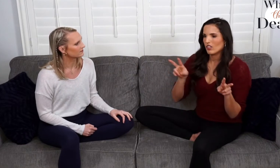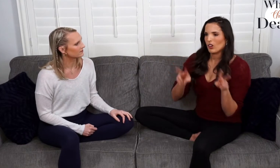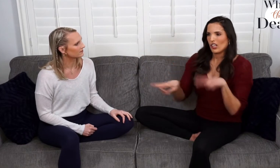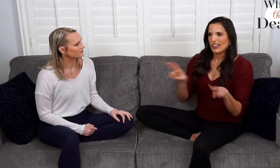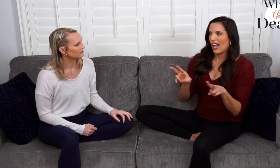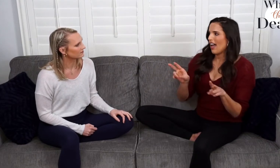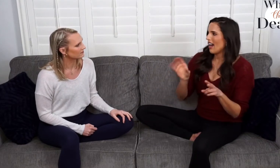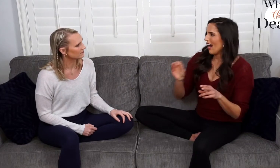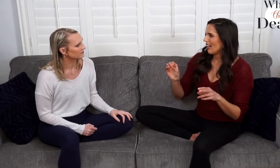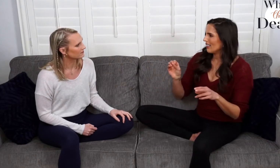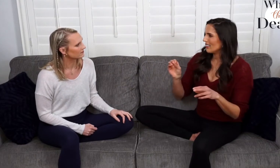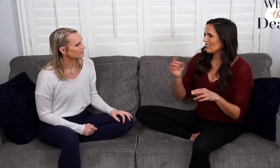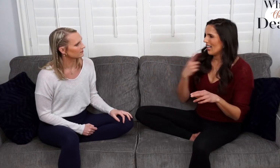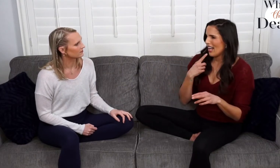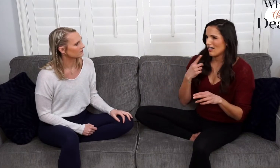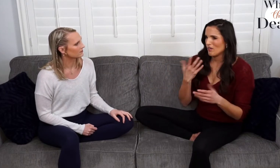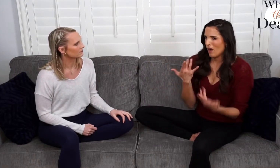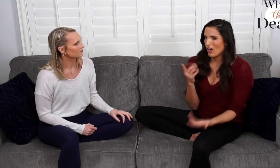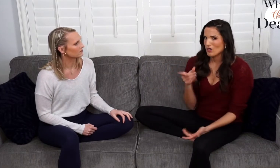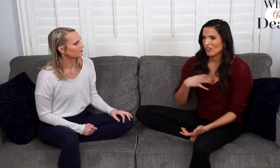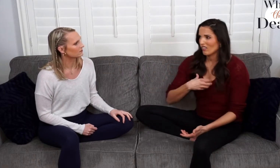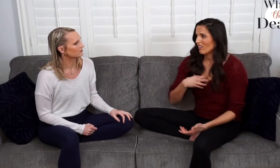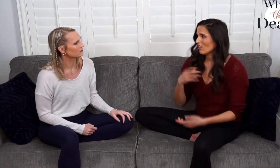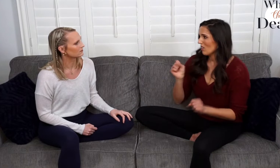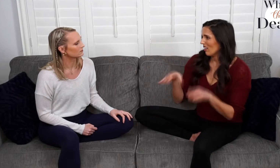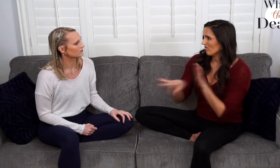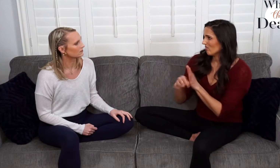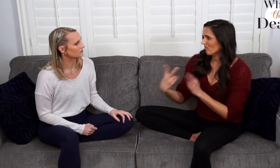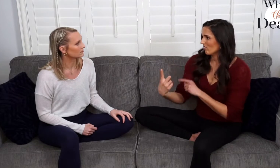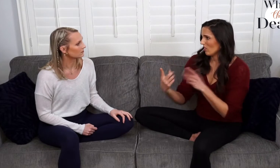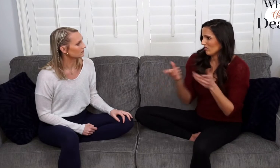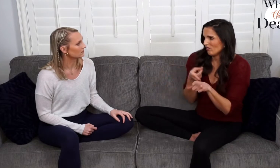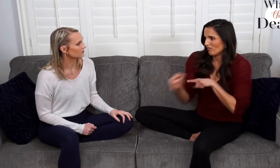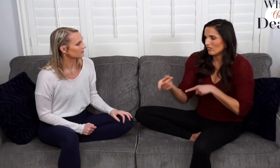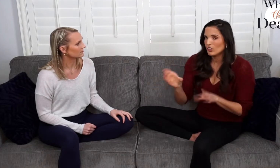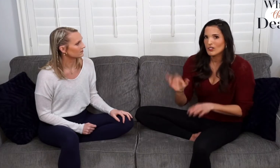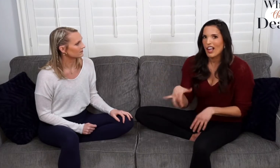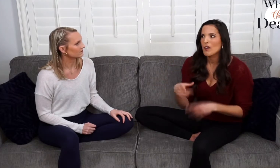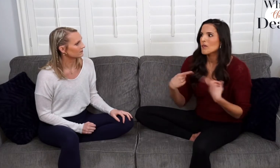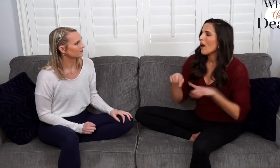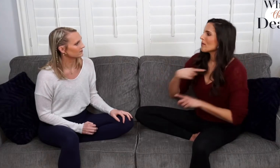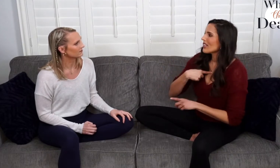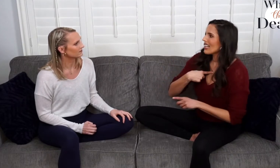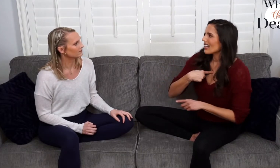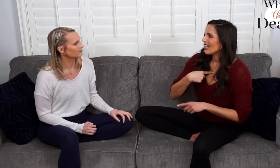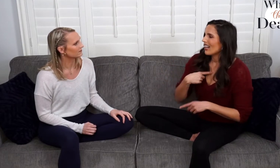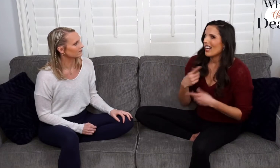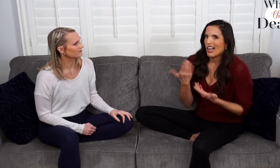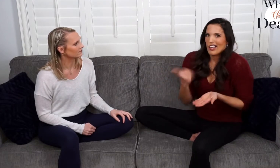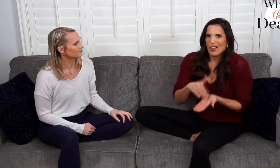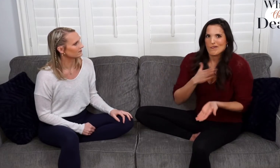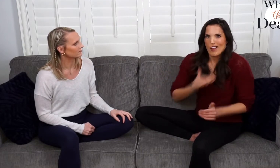look at that and say, “Why are you channeling? When you could just pick one language?” While for me it, again